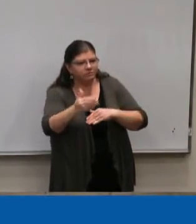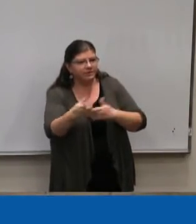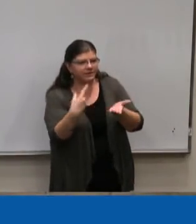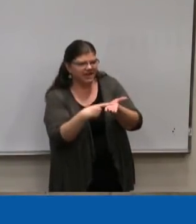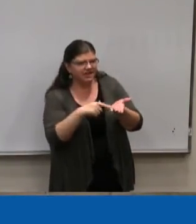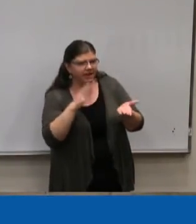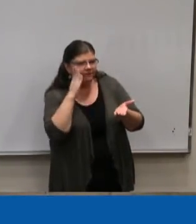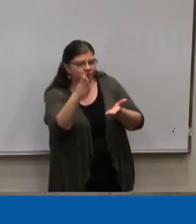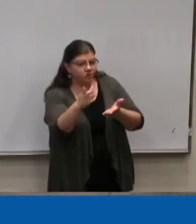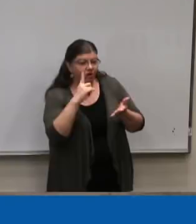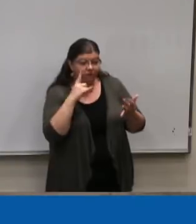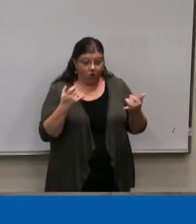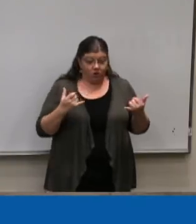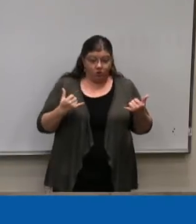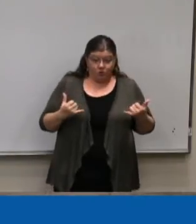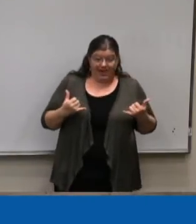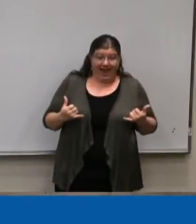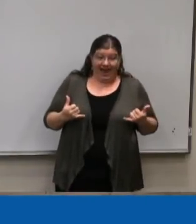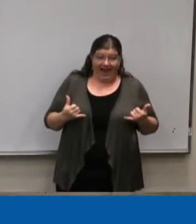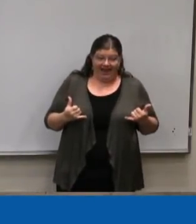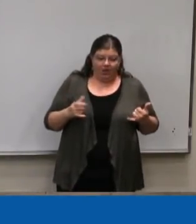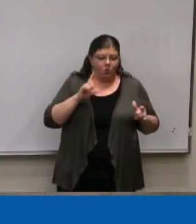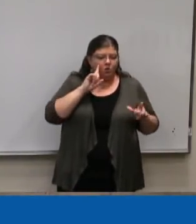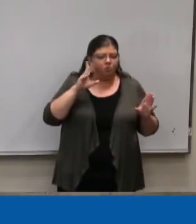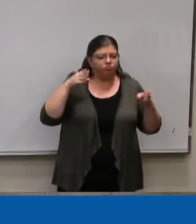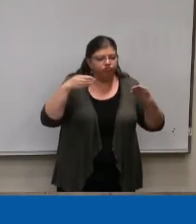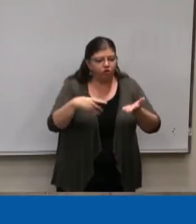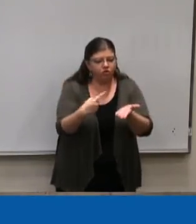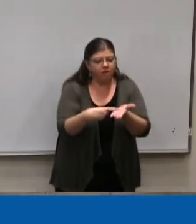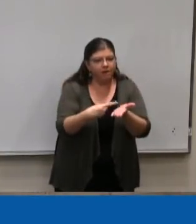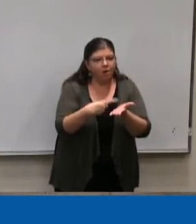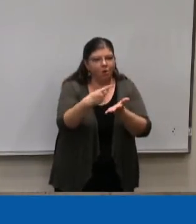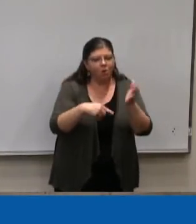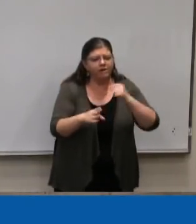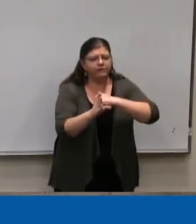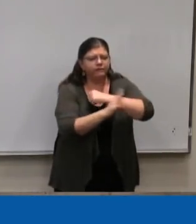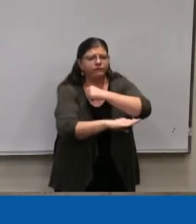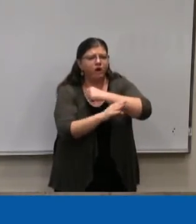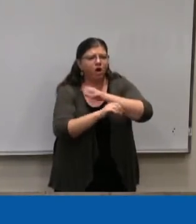But for today, we really want to talk about what does the fall semester look like.